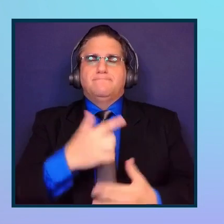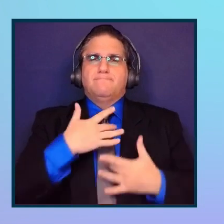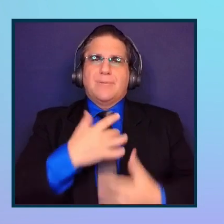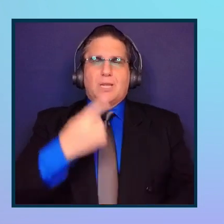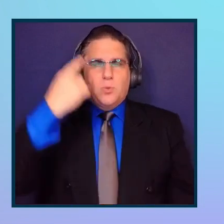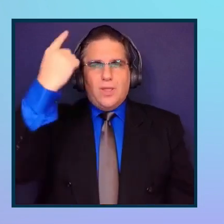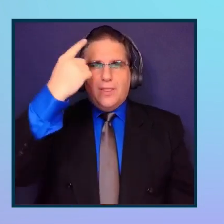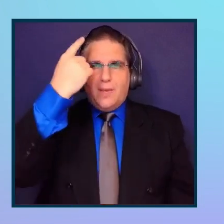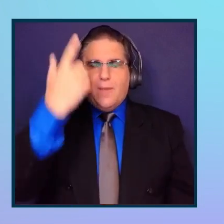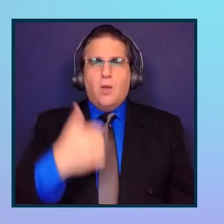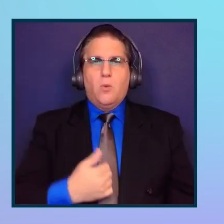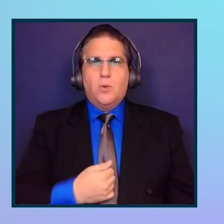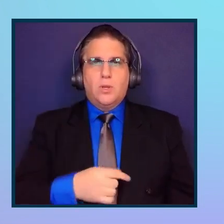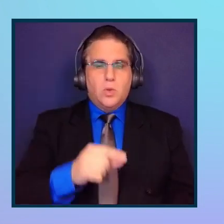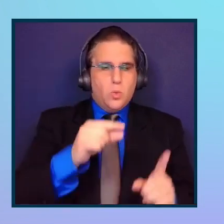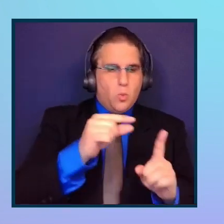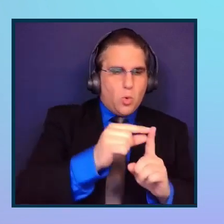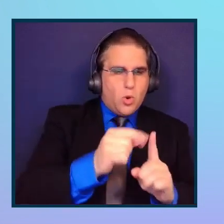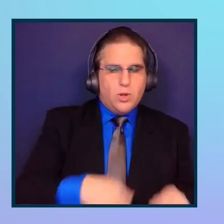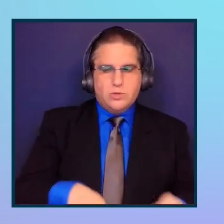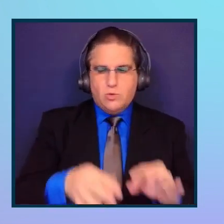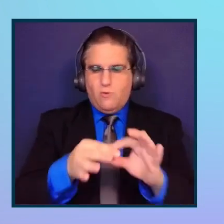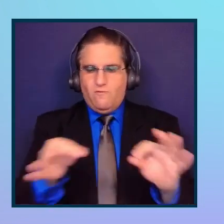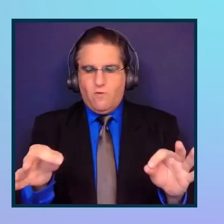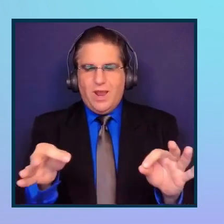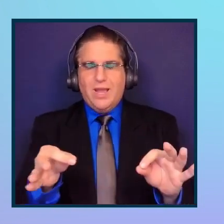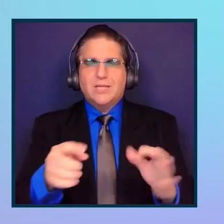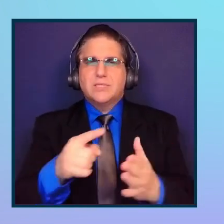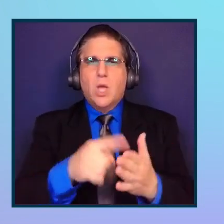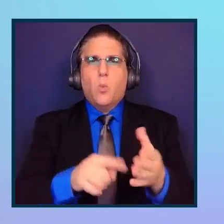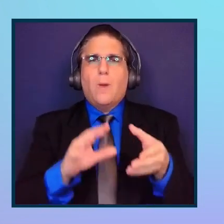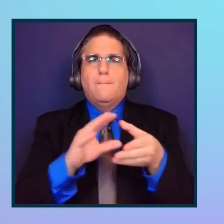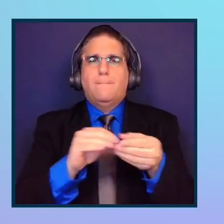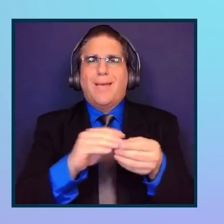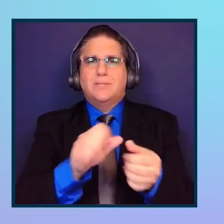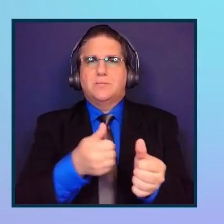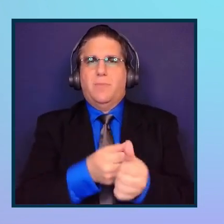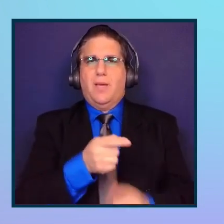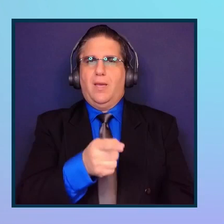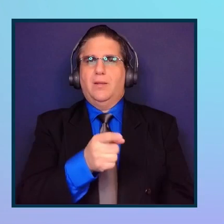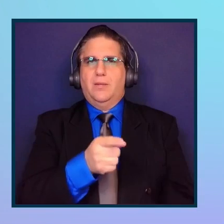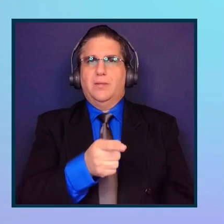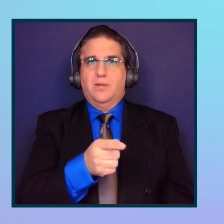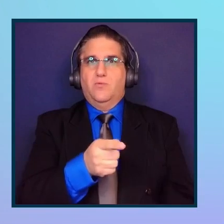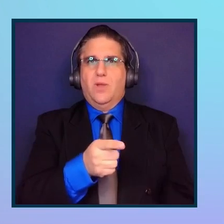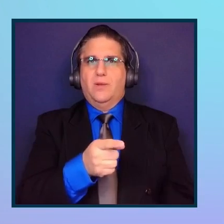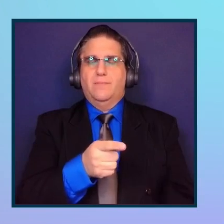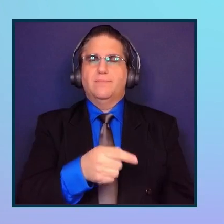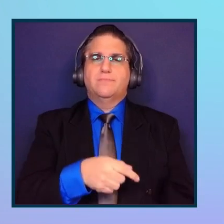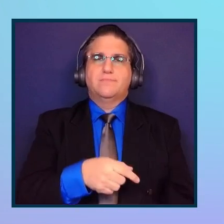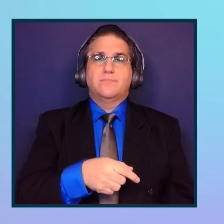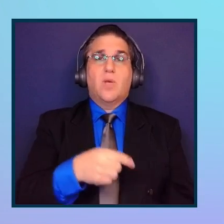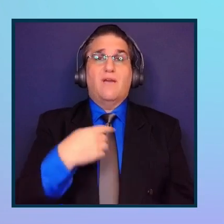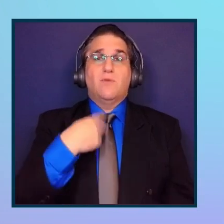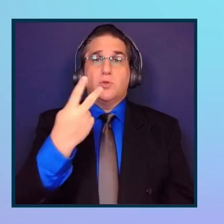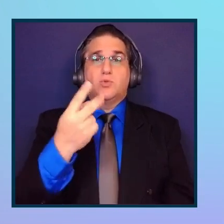or a term that we use communicate? And two of those terms, well, the first one is 100% accessible.